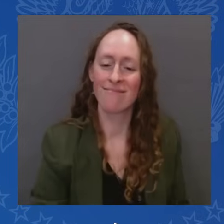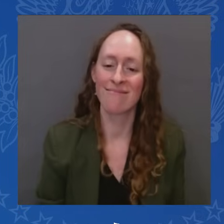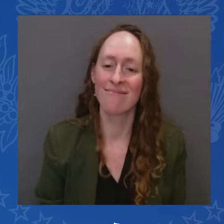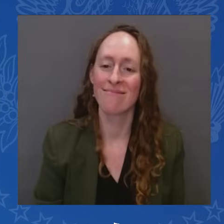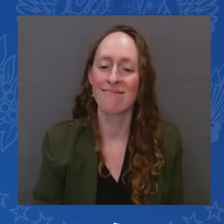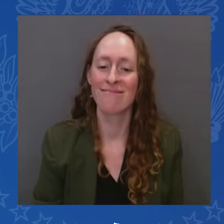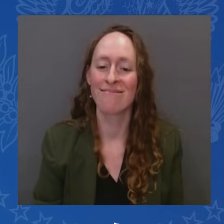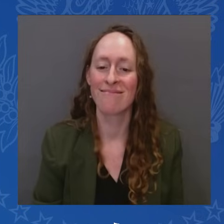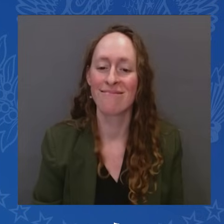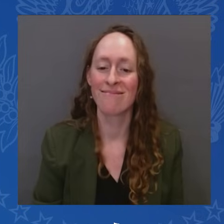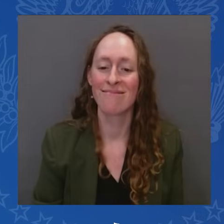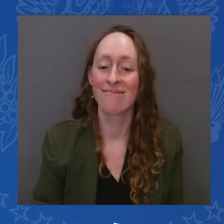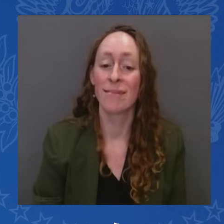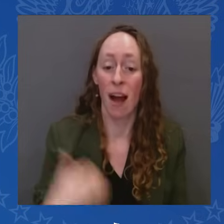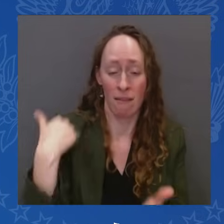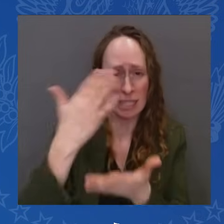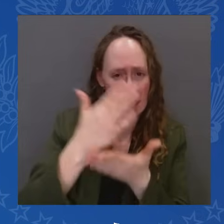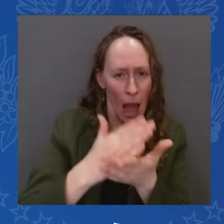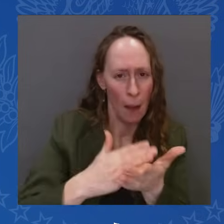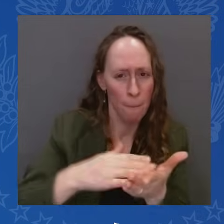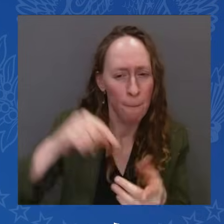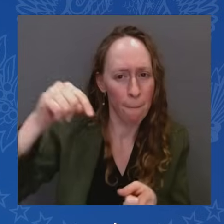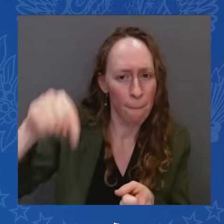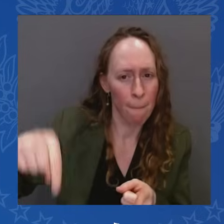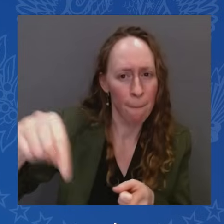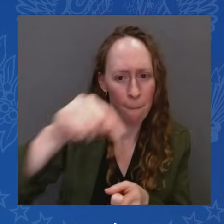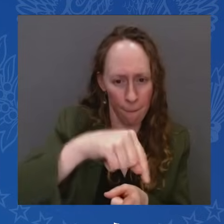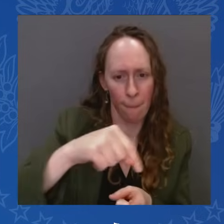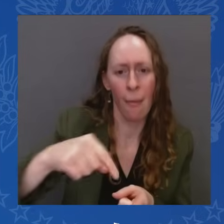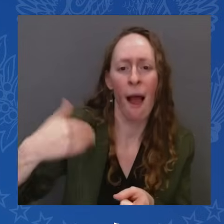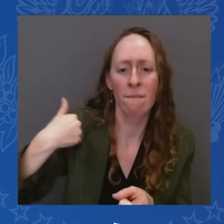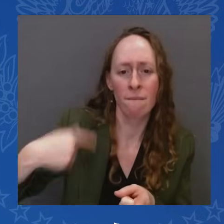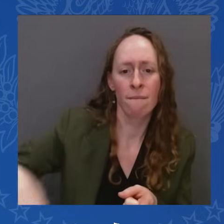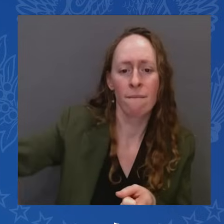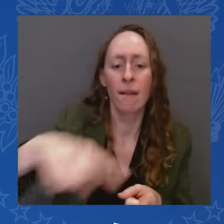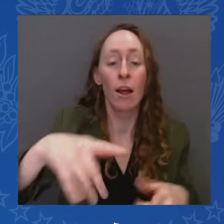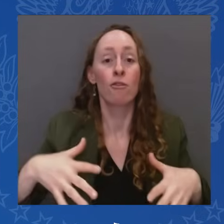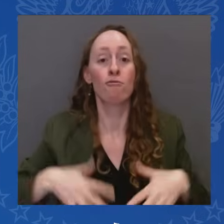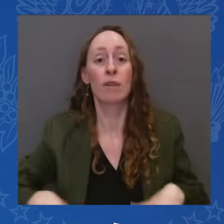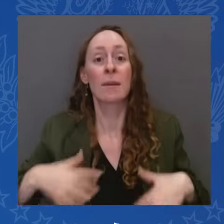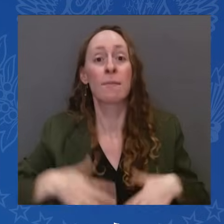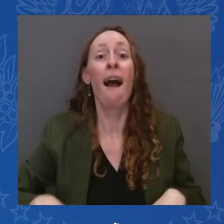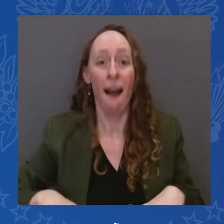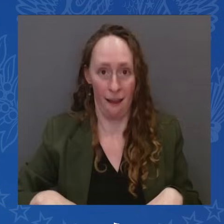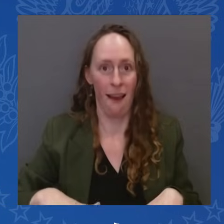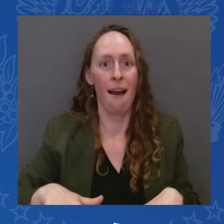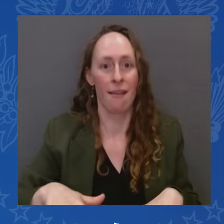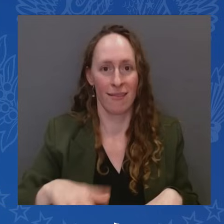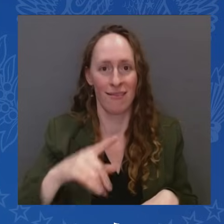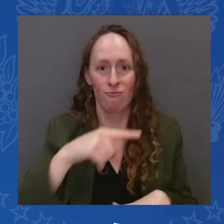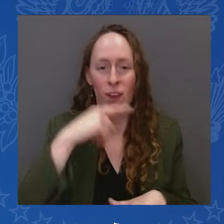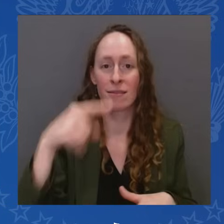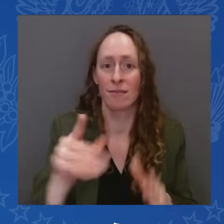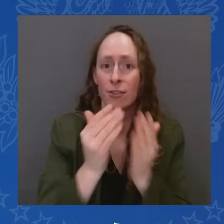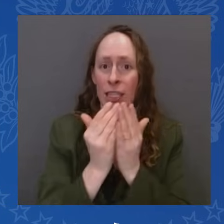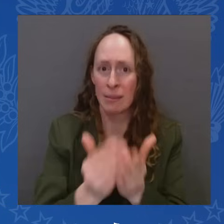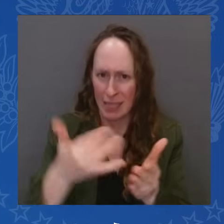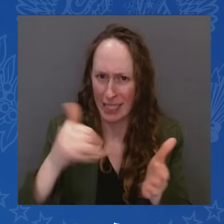destroyed 20,000 of Wagner mercenaries. These are serious terrorists who were amassing